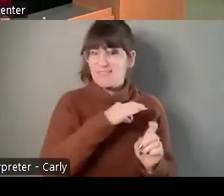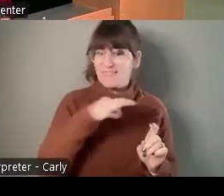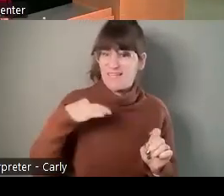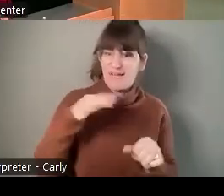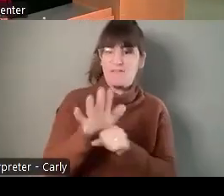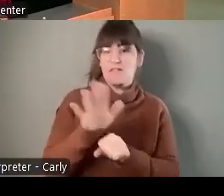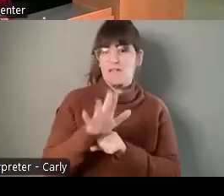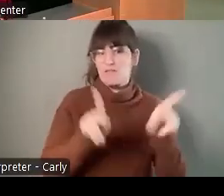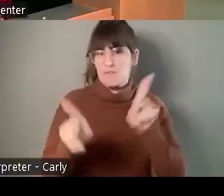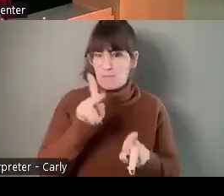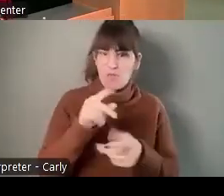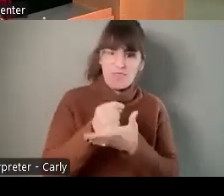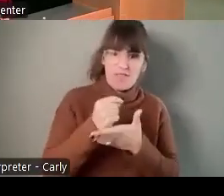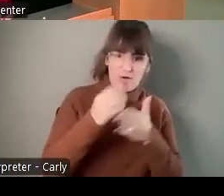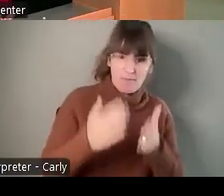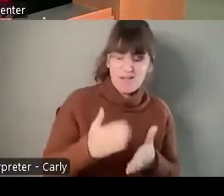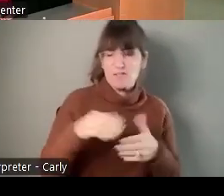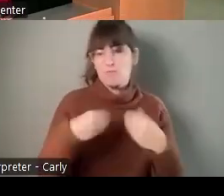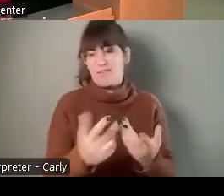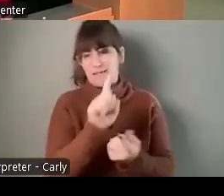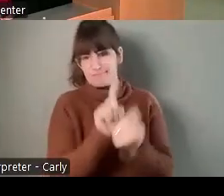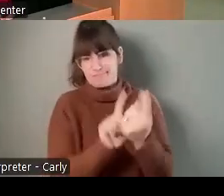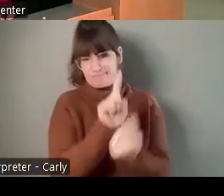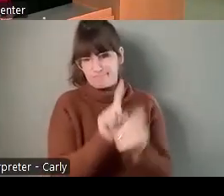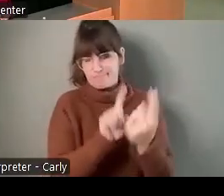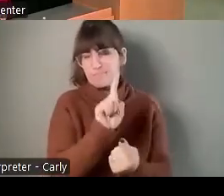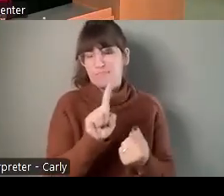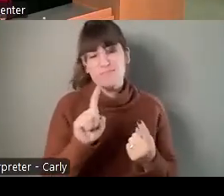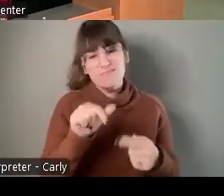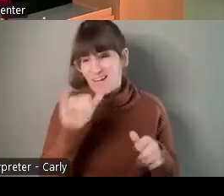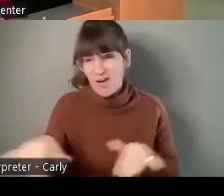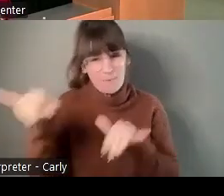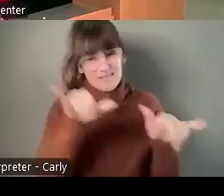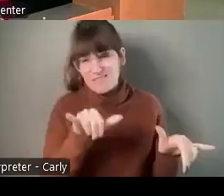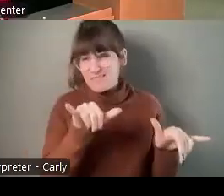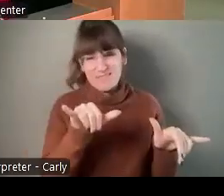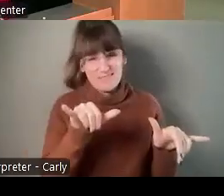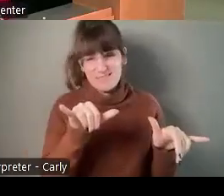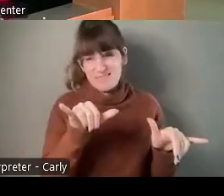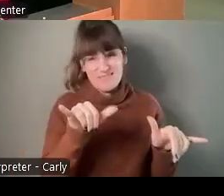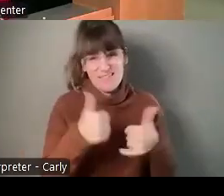having therapists to do individual therapy on an inpatient unit is not common, uh, any longer. Uh,